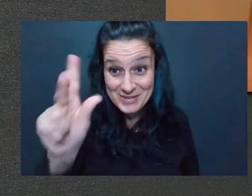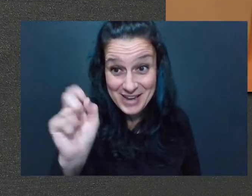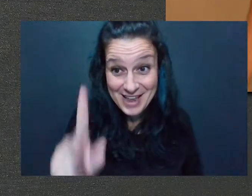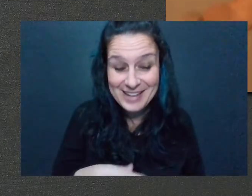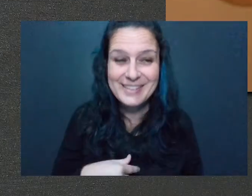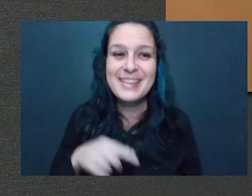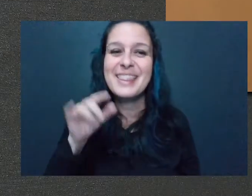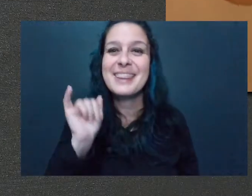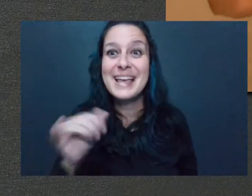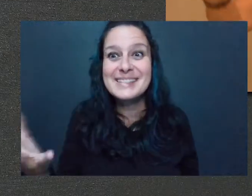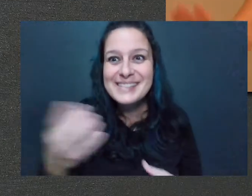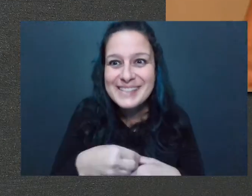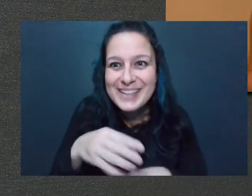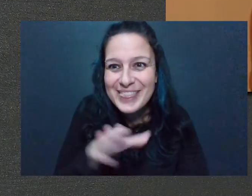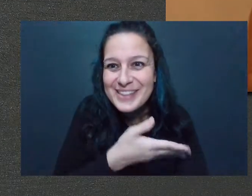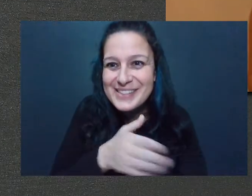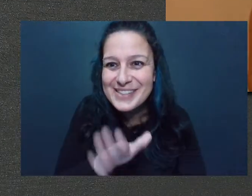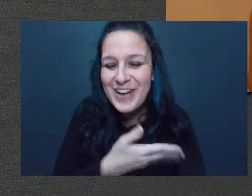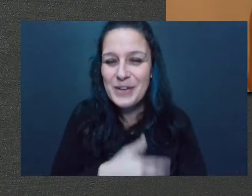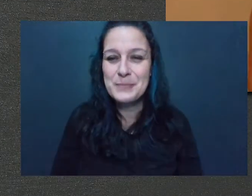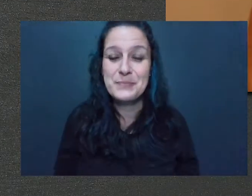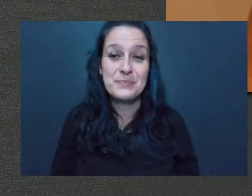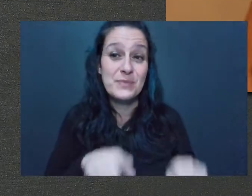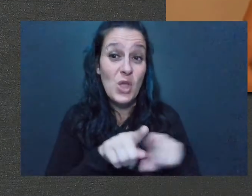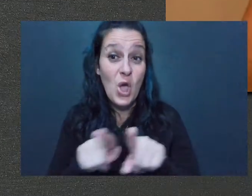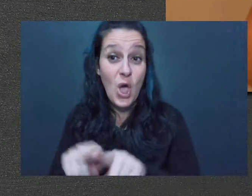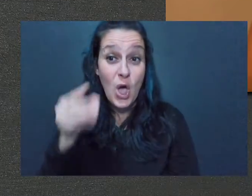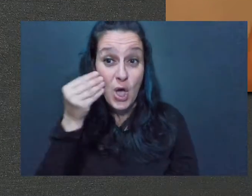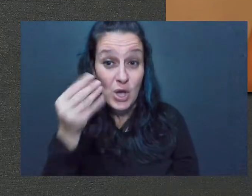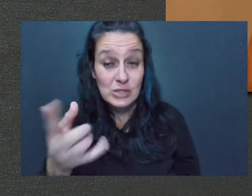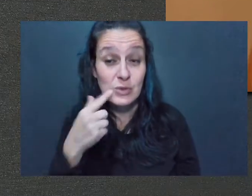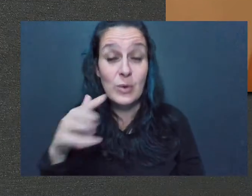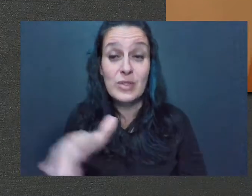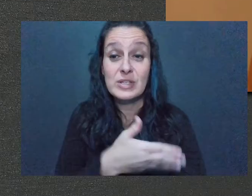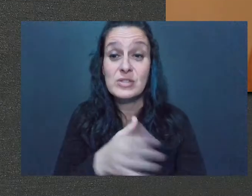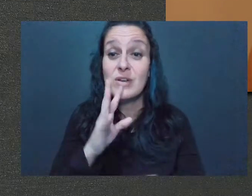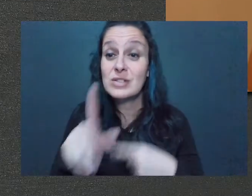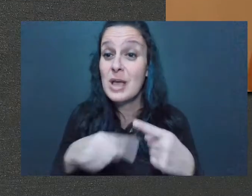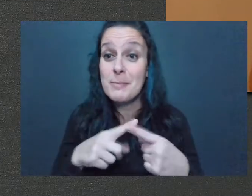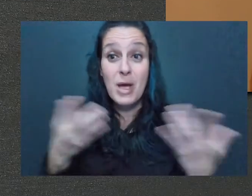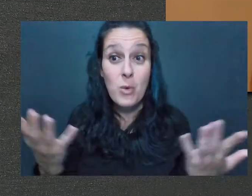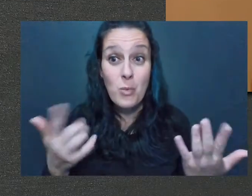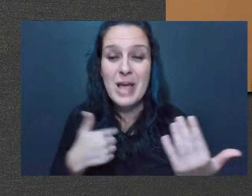And that's in the song. And also the song is gonna talk about singing.